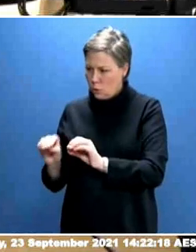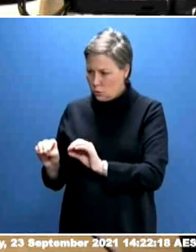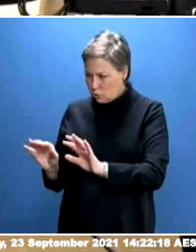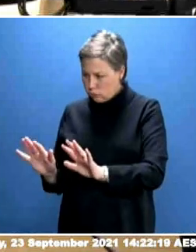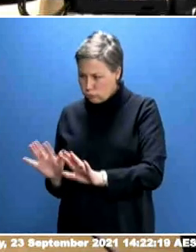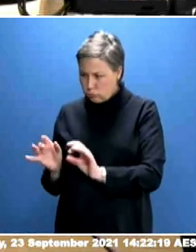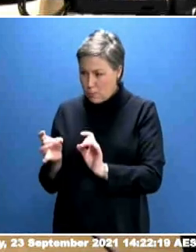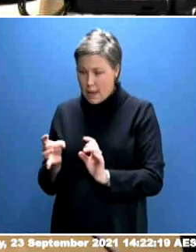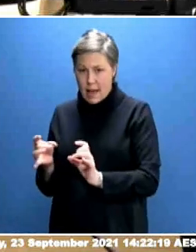Yes.